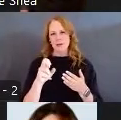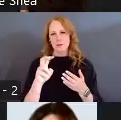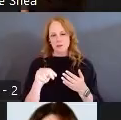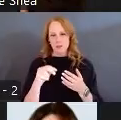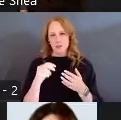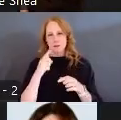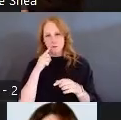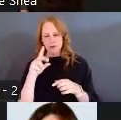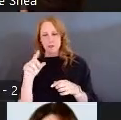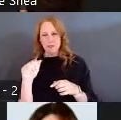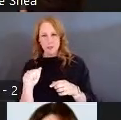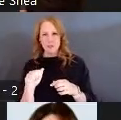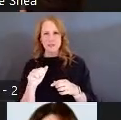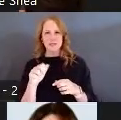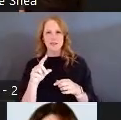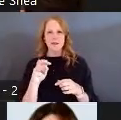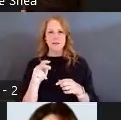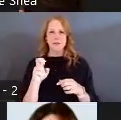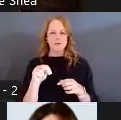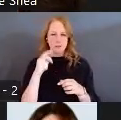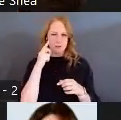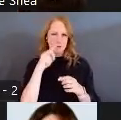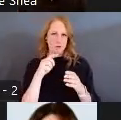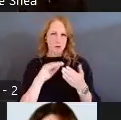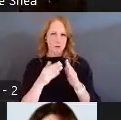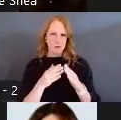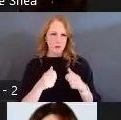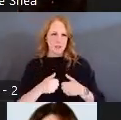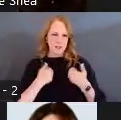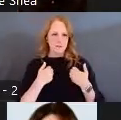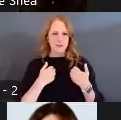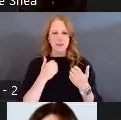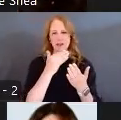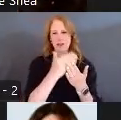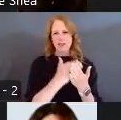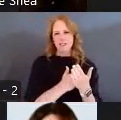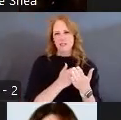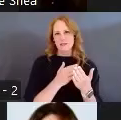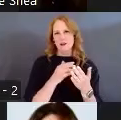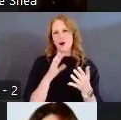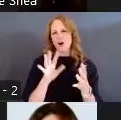community living. Our website is listed on this slide and dropped in the chat. Um we also offer